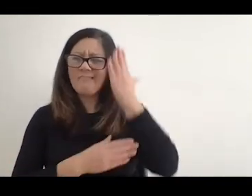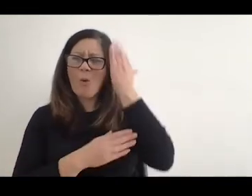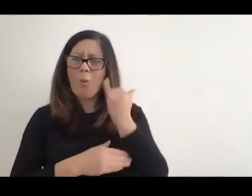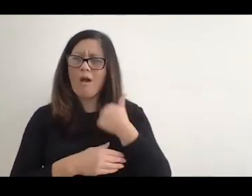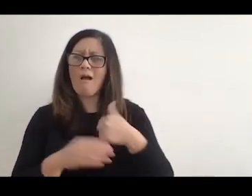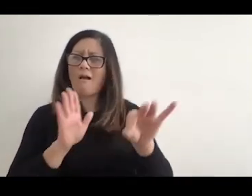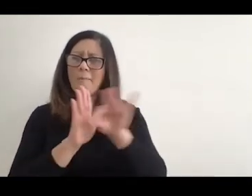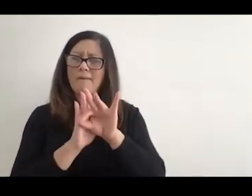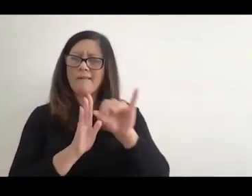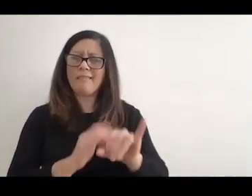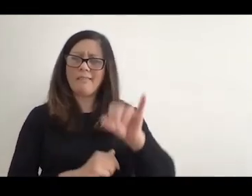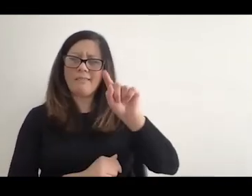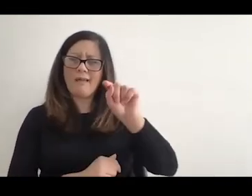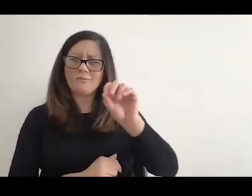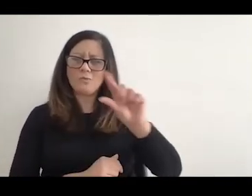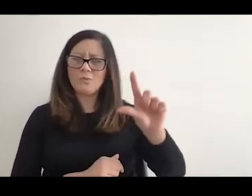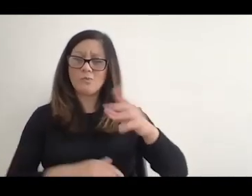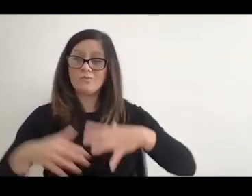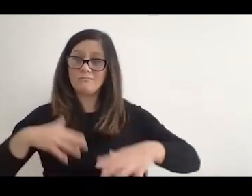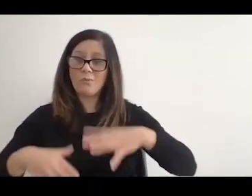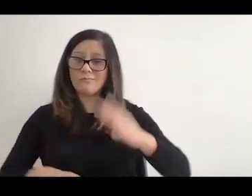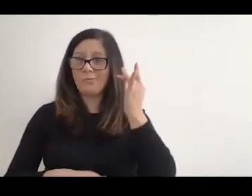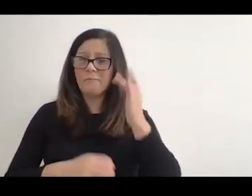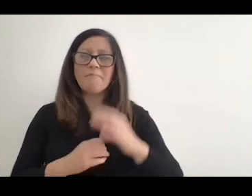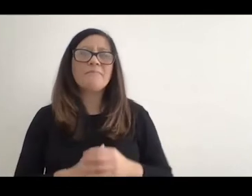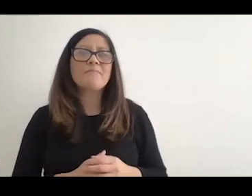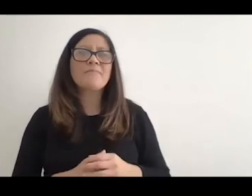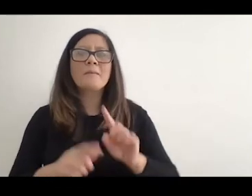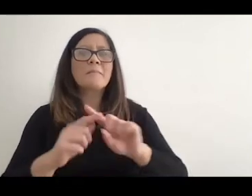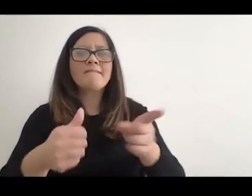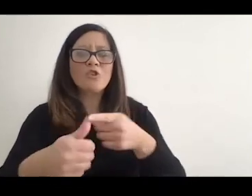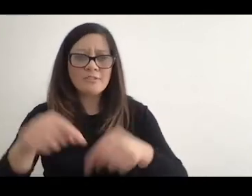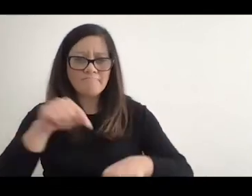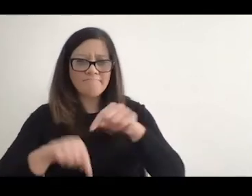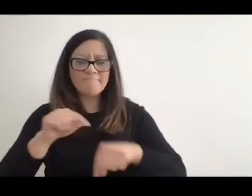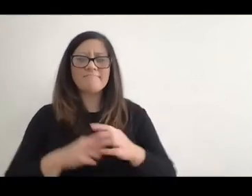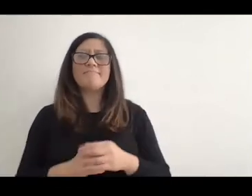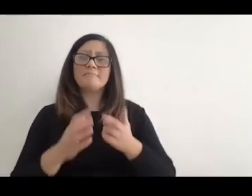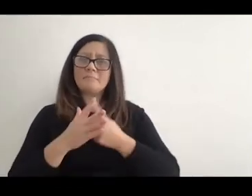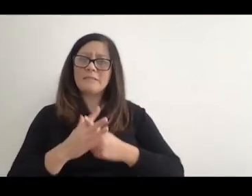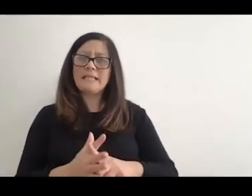The tool that I chose to use. But I want to begin by laying out for you the